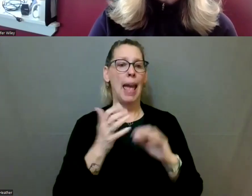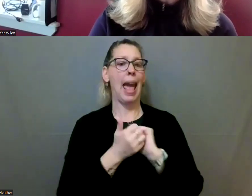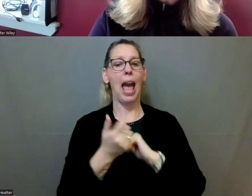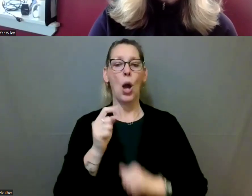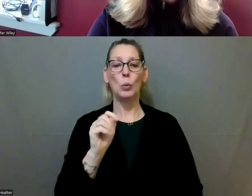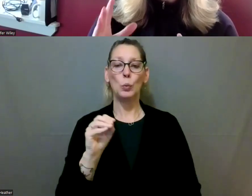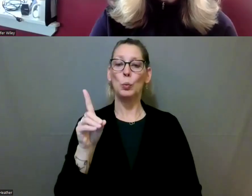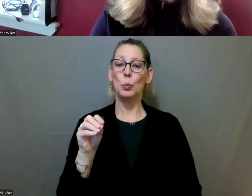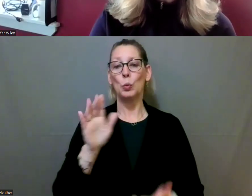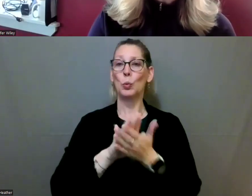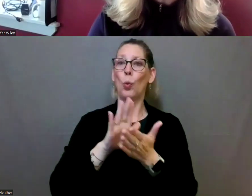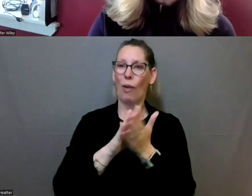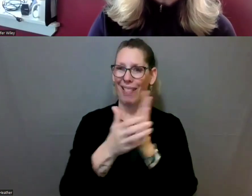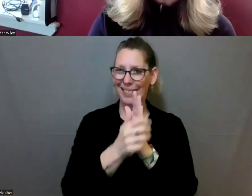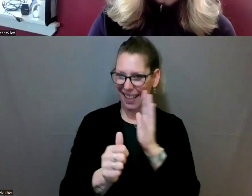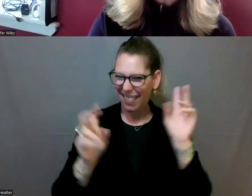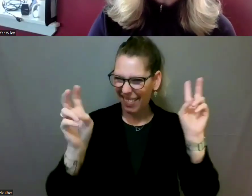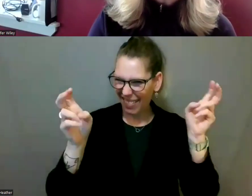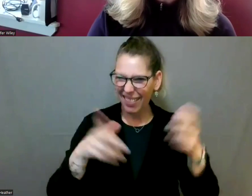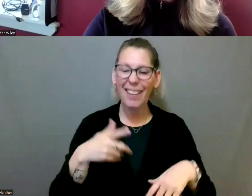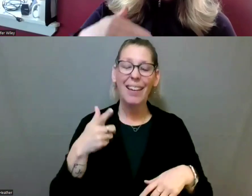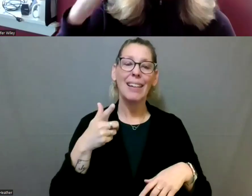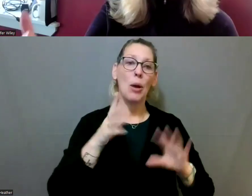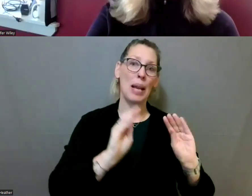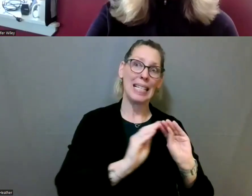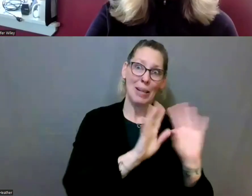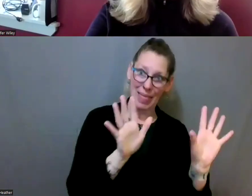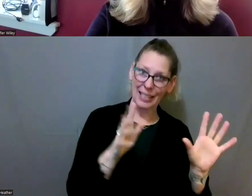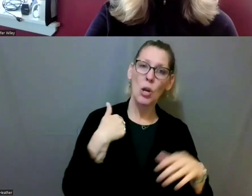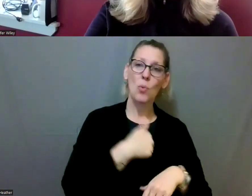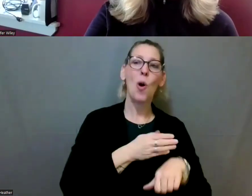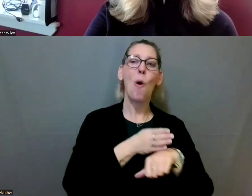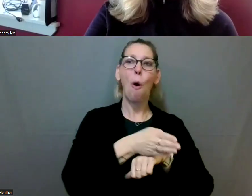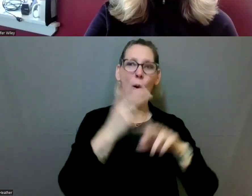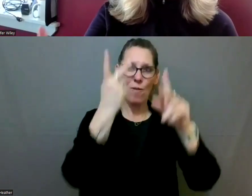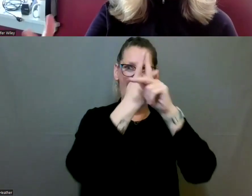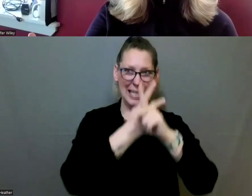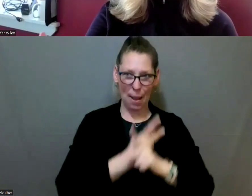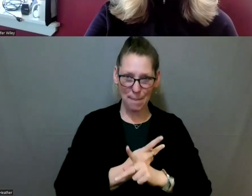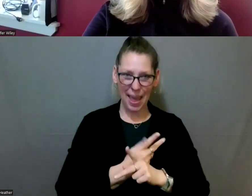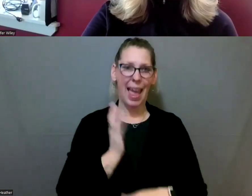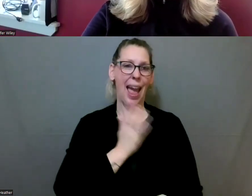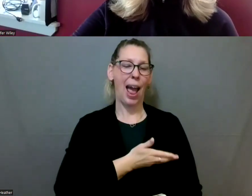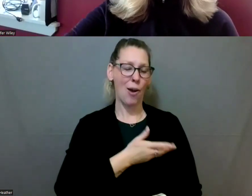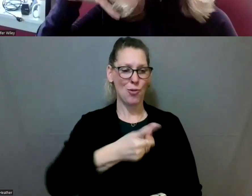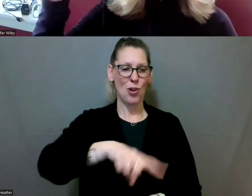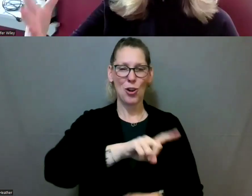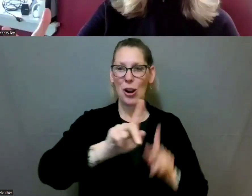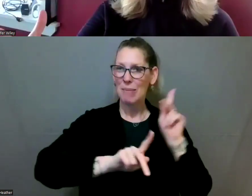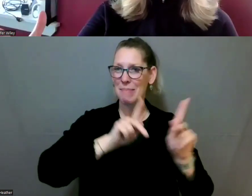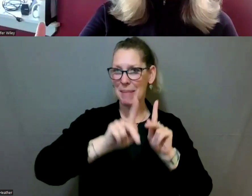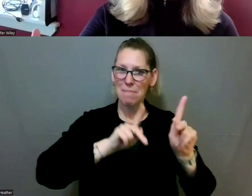skills again making the implicit explicit we overestimate um our young people's knowledge